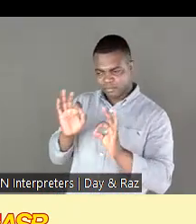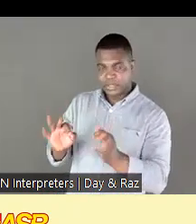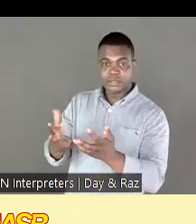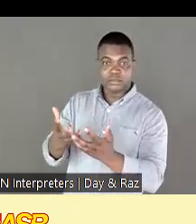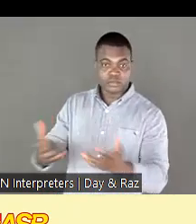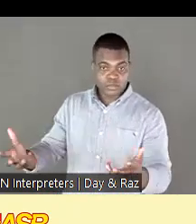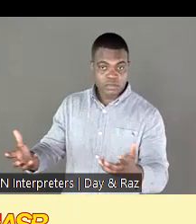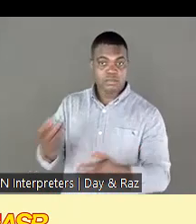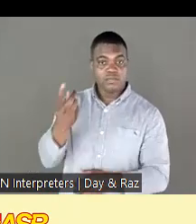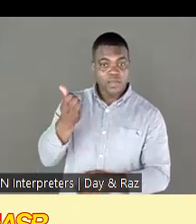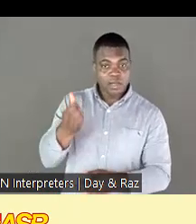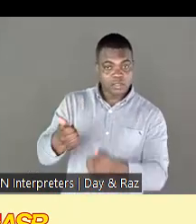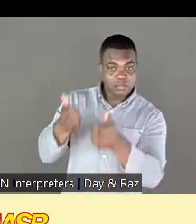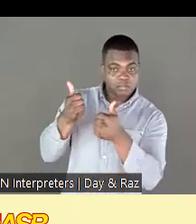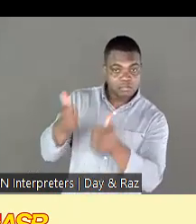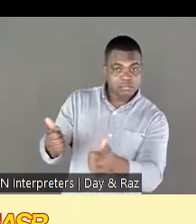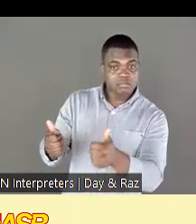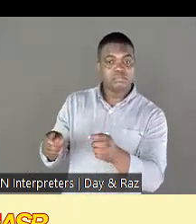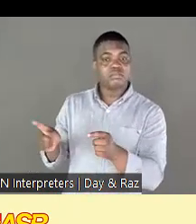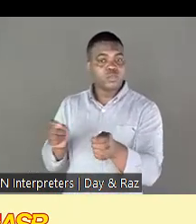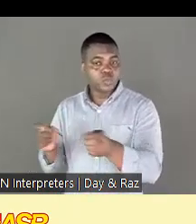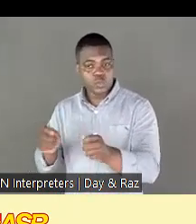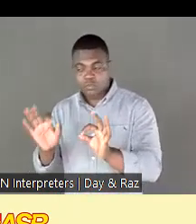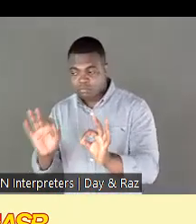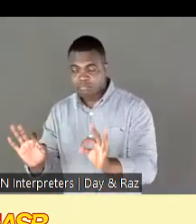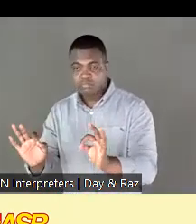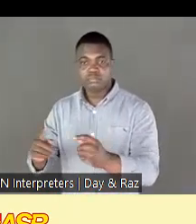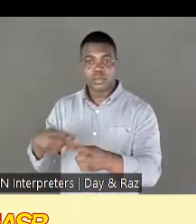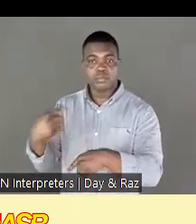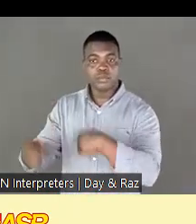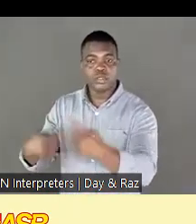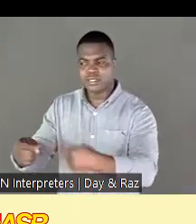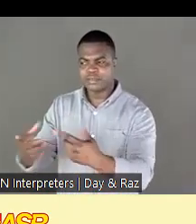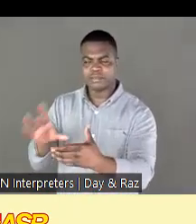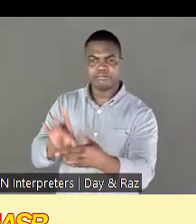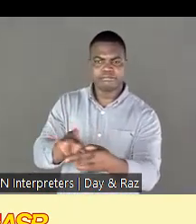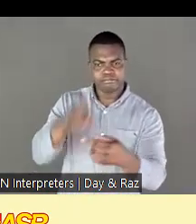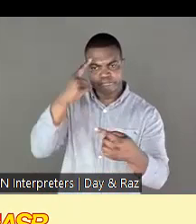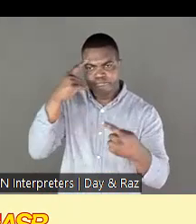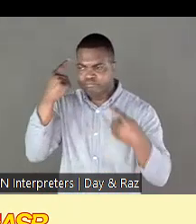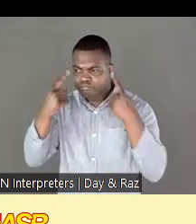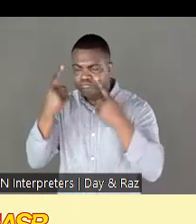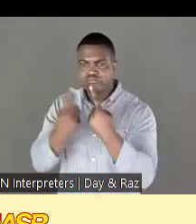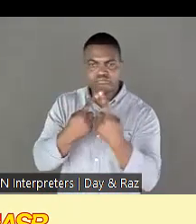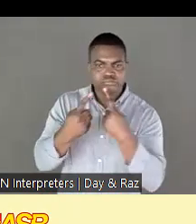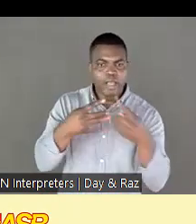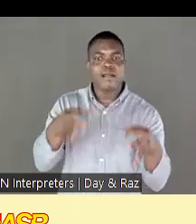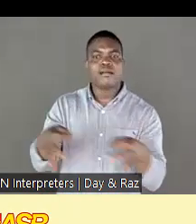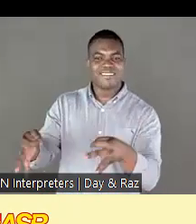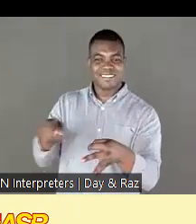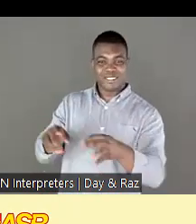the design until the level until the evaluation phase, they can do this, for example, creating a